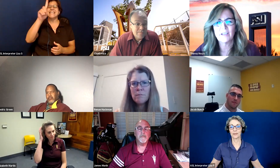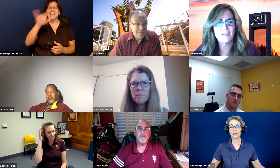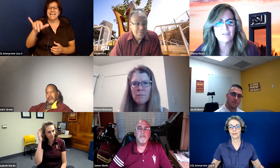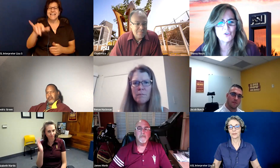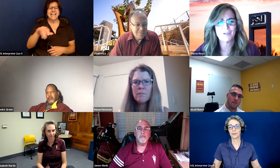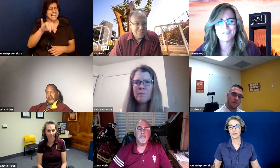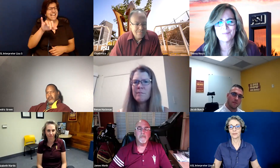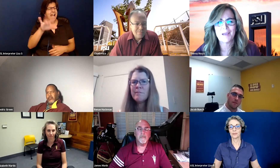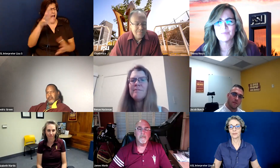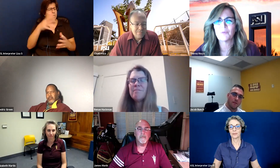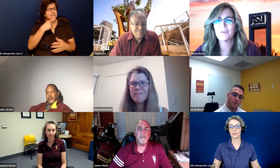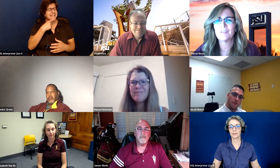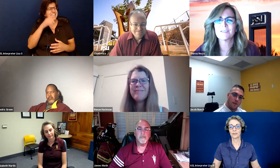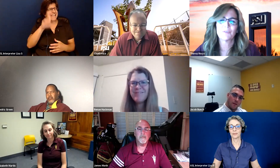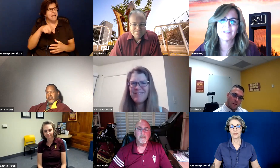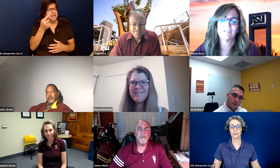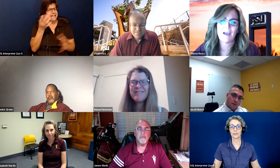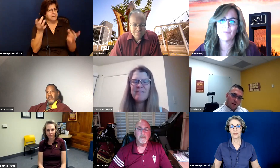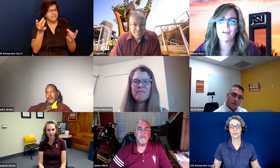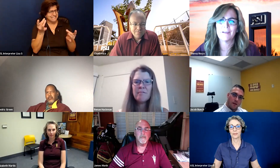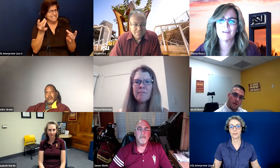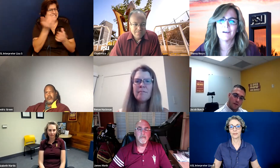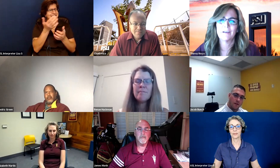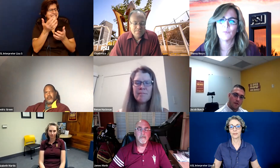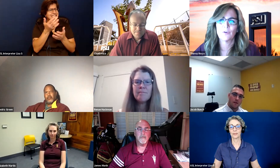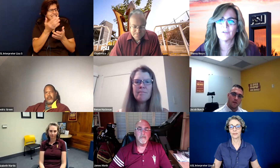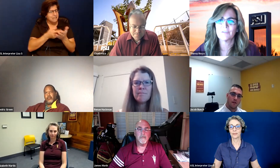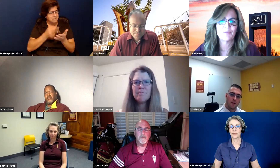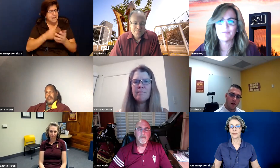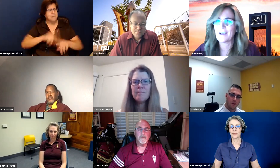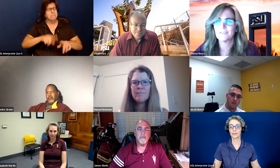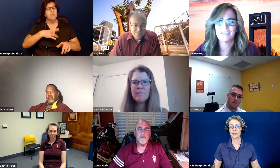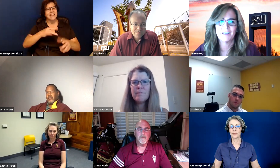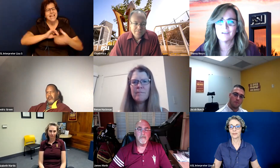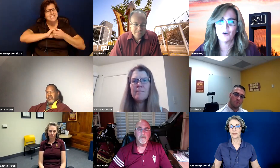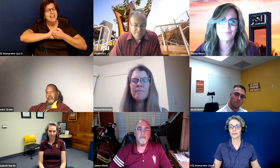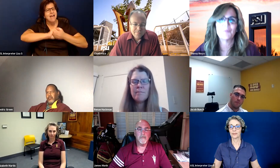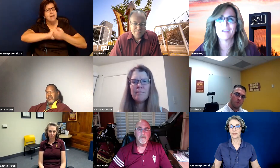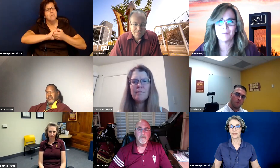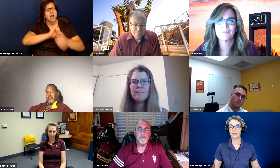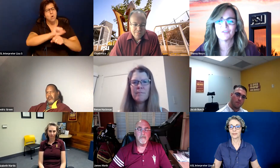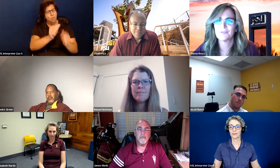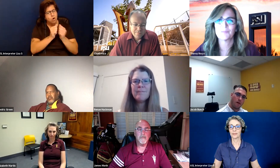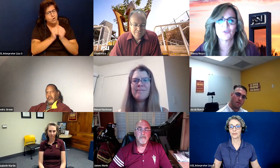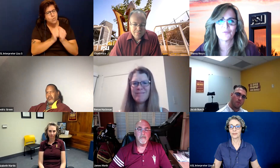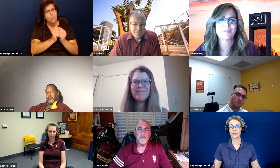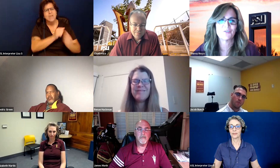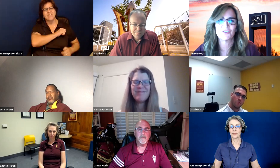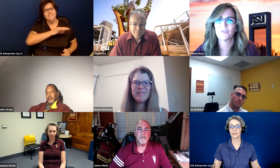it can be a little tricky sometimes, but we'd like to really collaborate and work closely with faculty and hope that we come to some sort of resolution